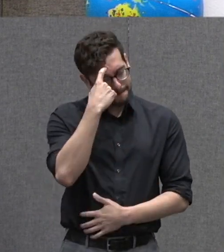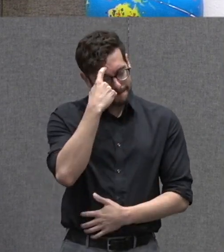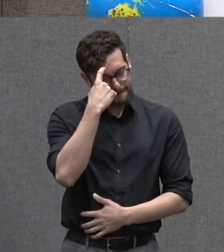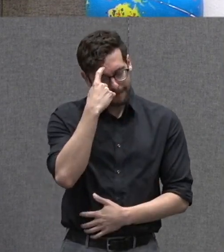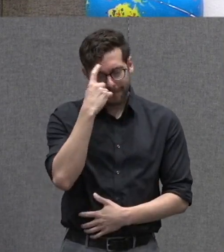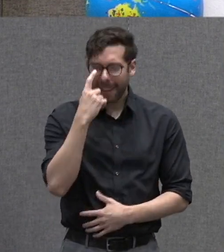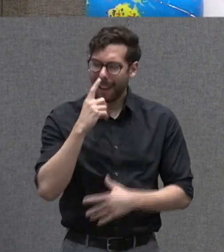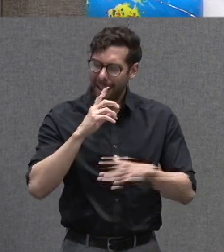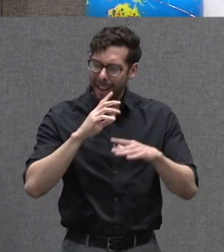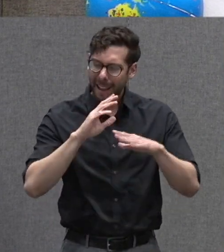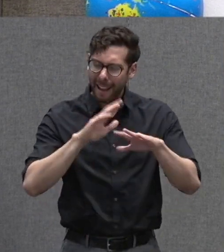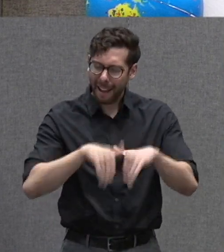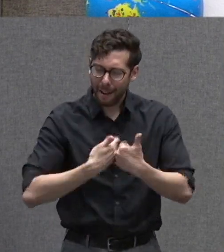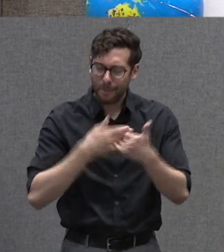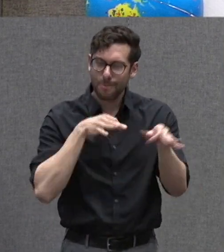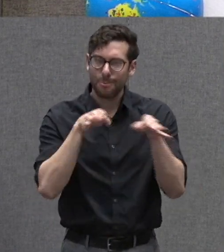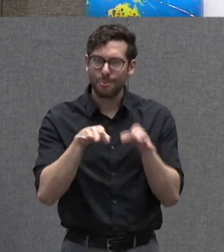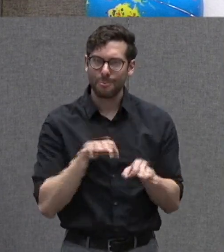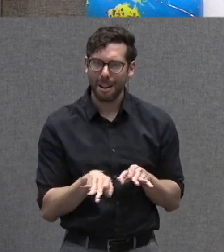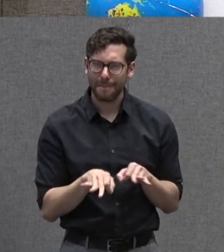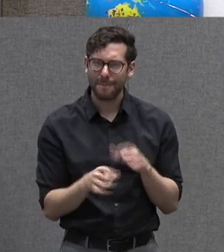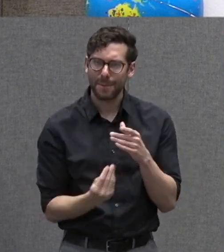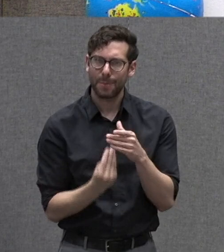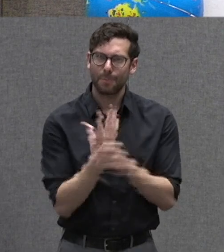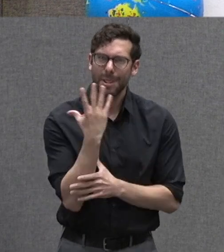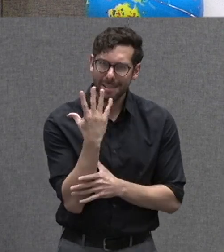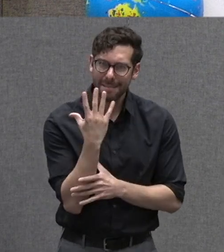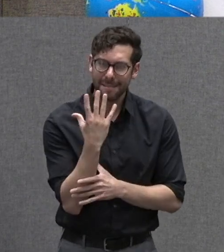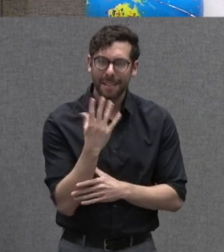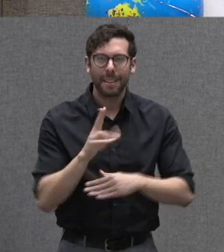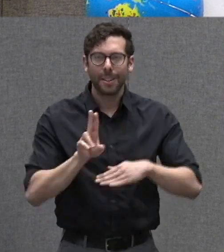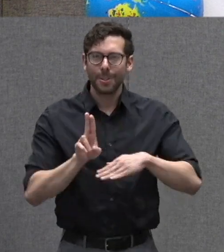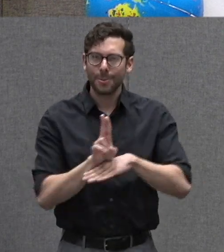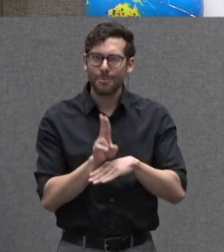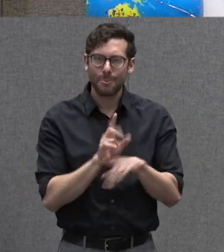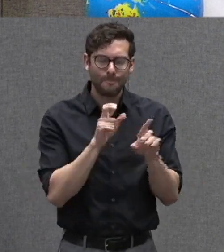And I chose some words that might be new words to you,